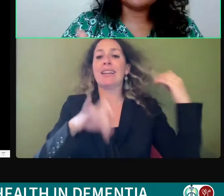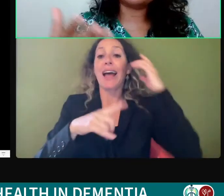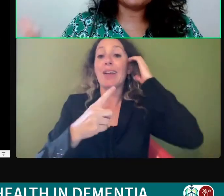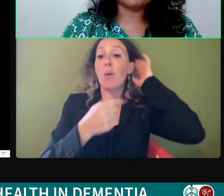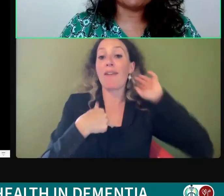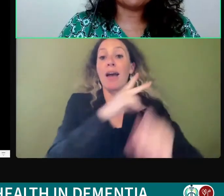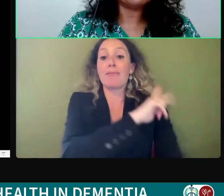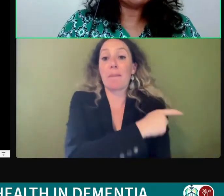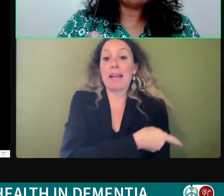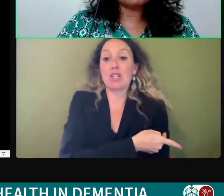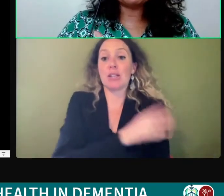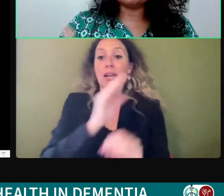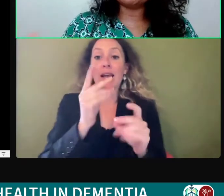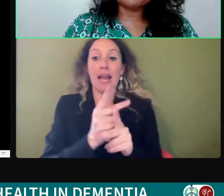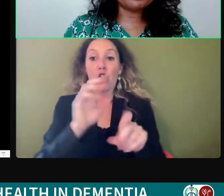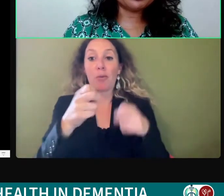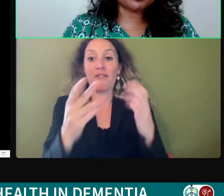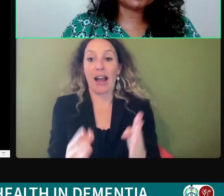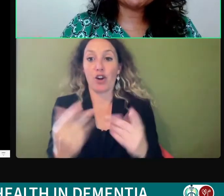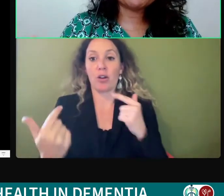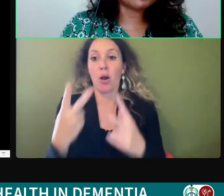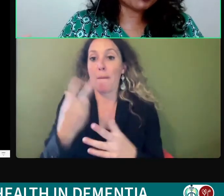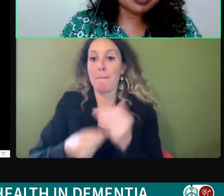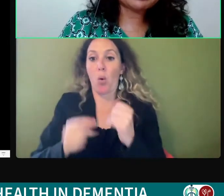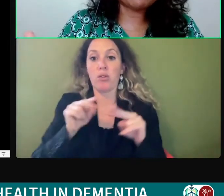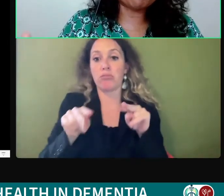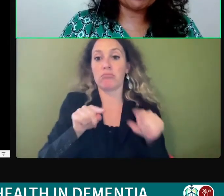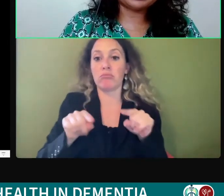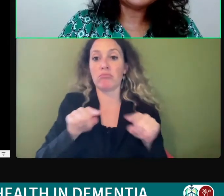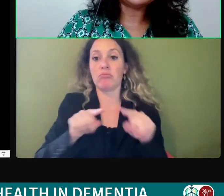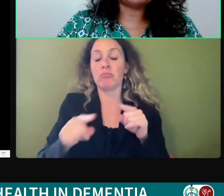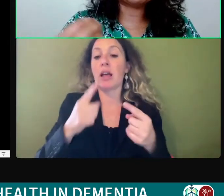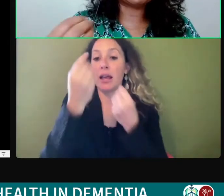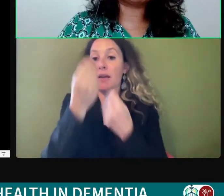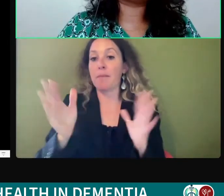and the caregiver, both of whose Input is extremely important and understand what's